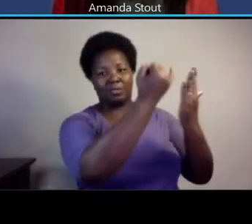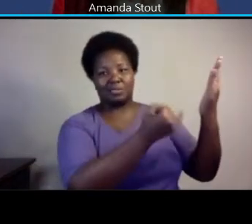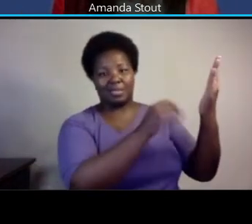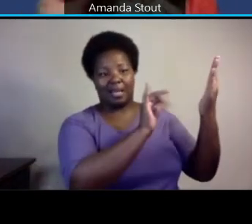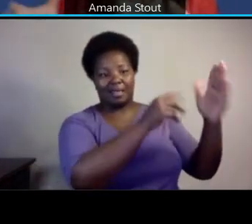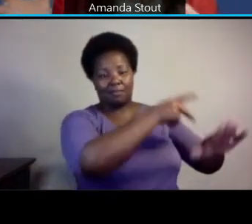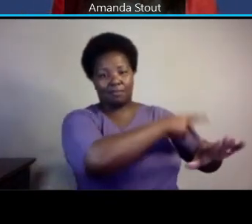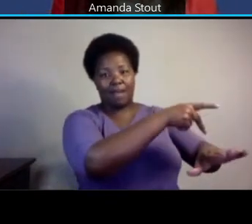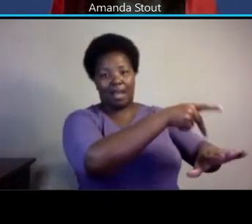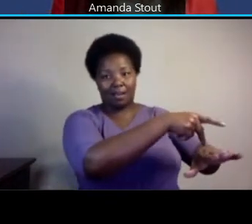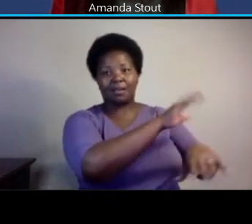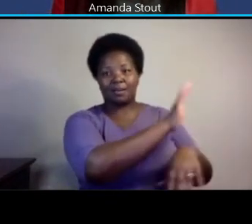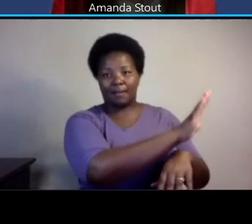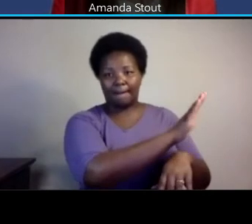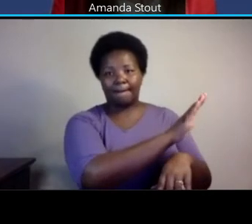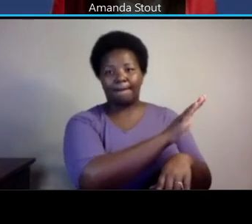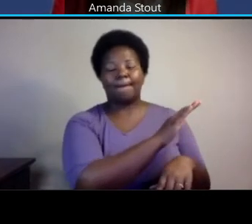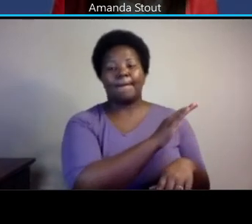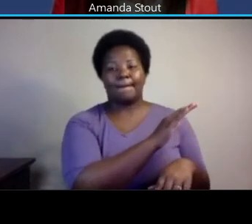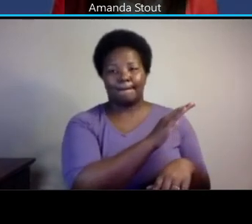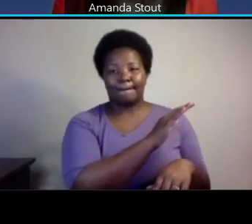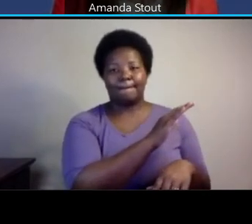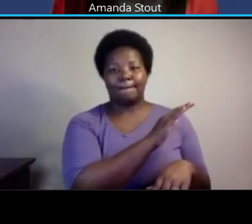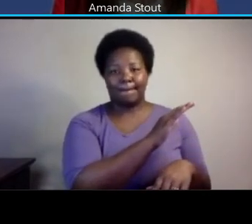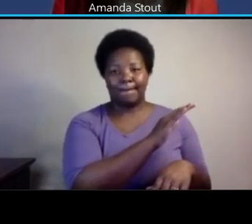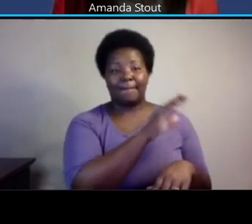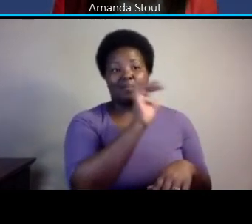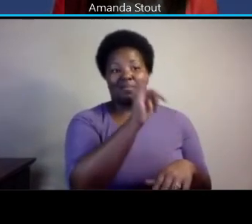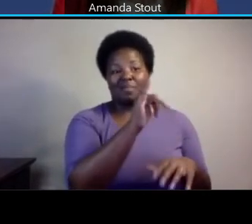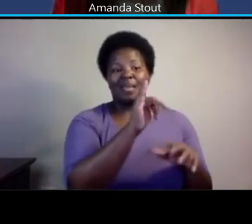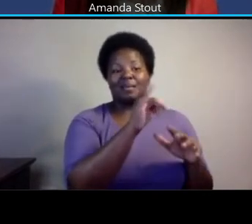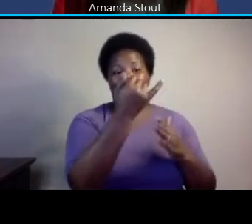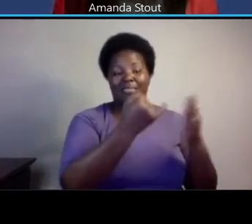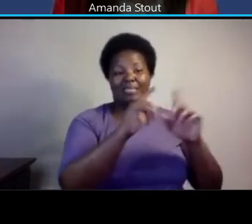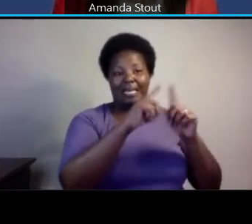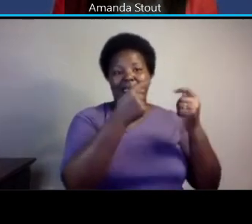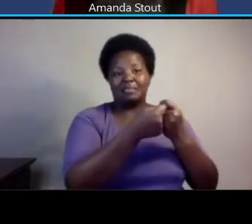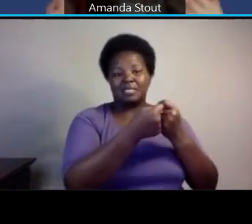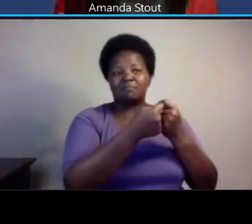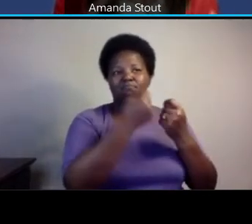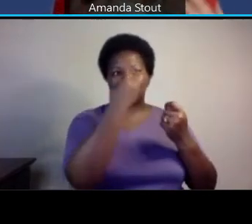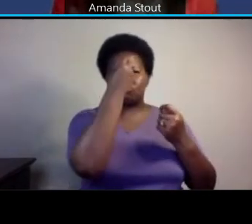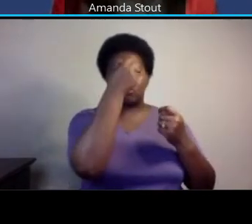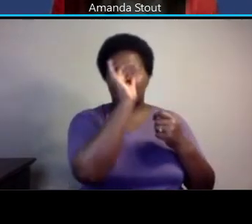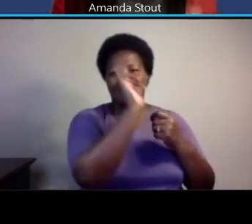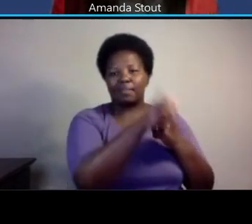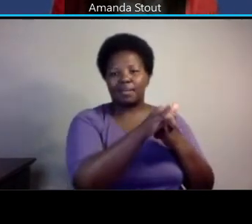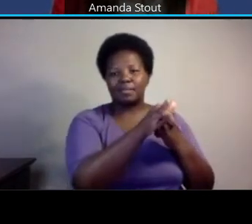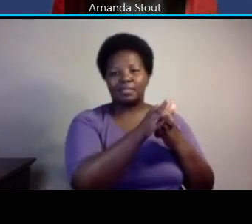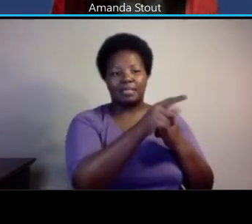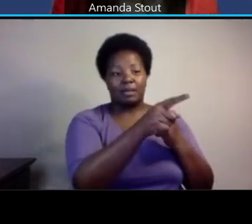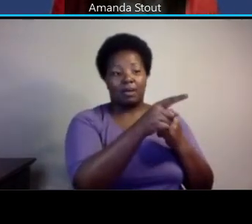that were things that the design team factored in to these spaces to make them as usable um